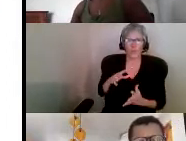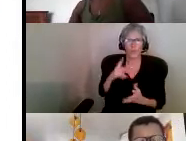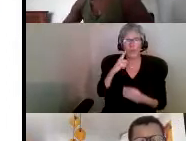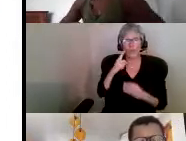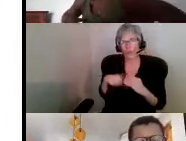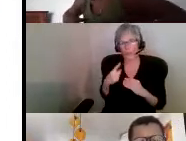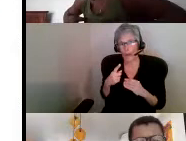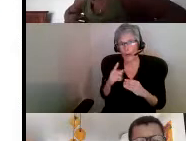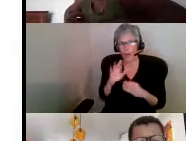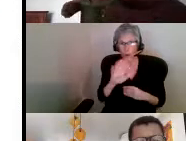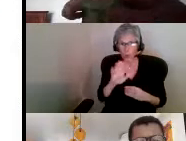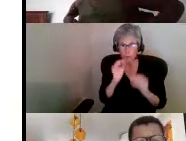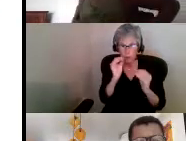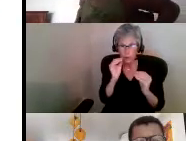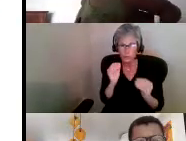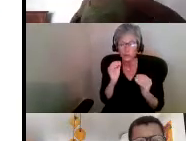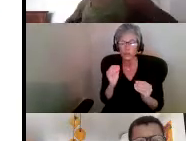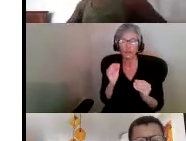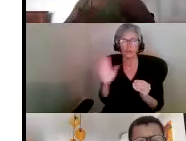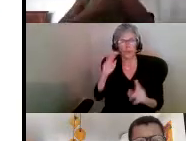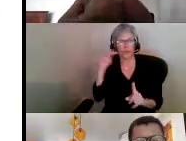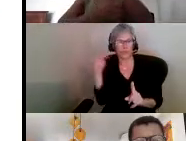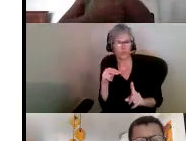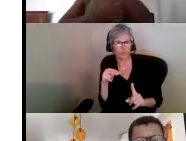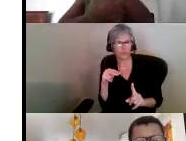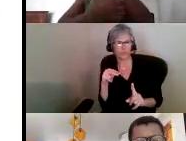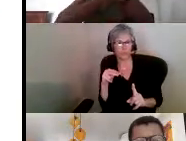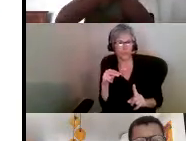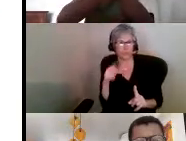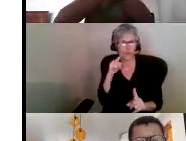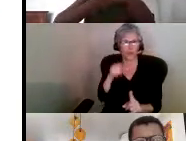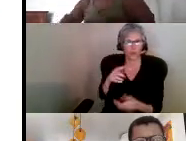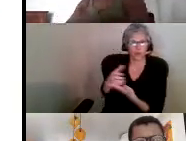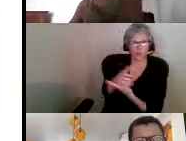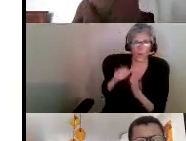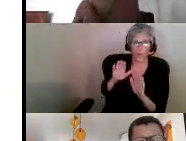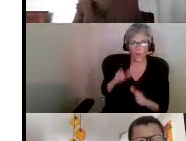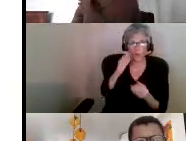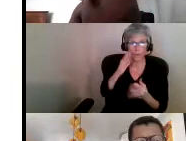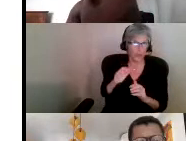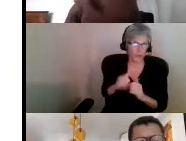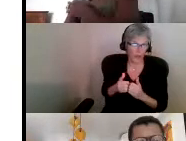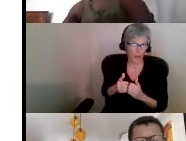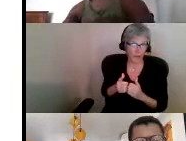be able to really gather wonderful information is to start encouraging the students to fill out